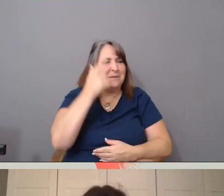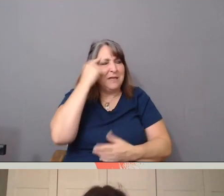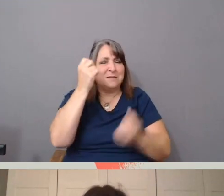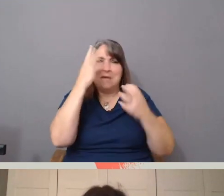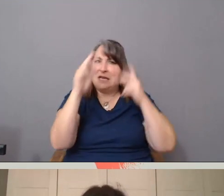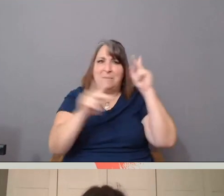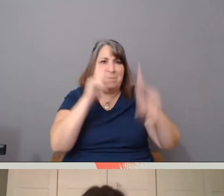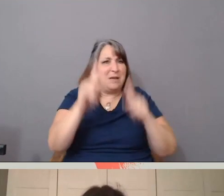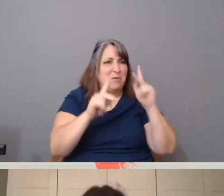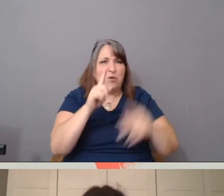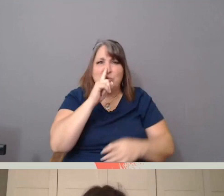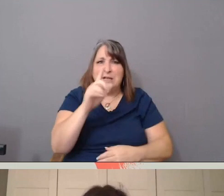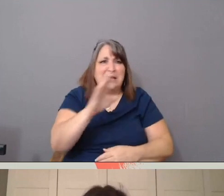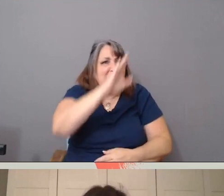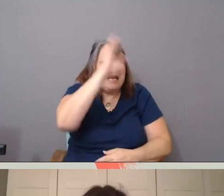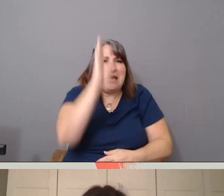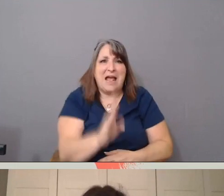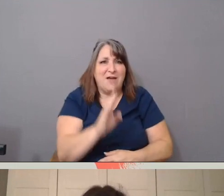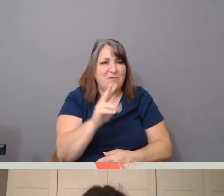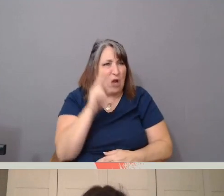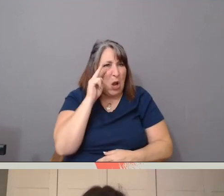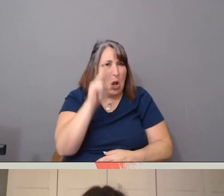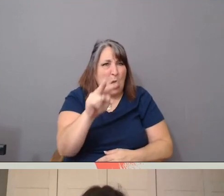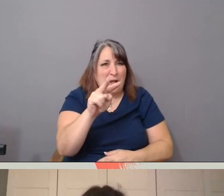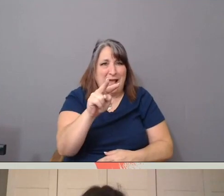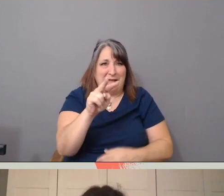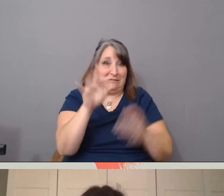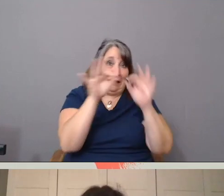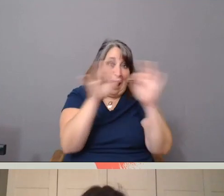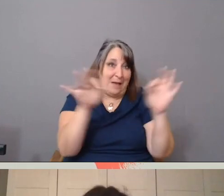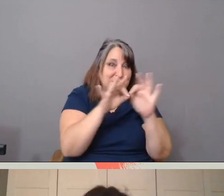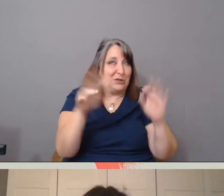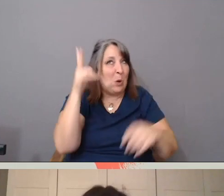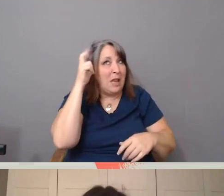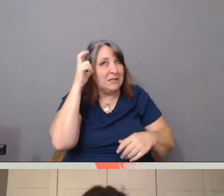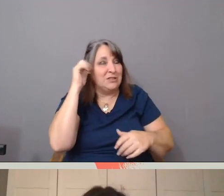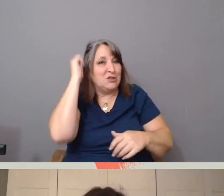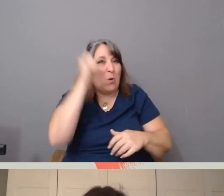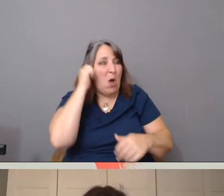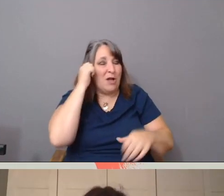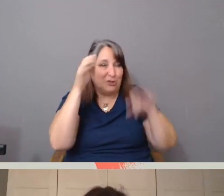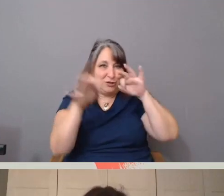don't ever look at those things and just assume that they're OK.